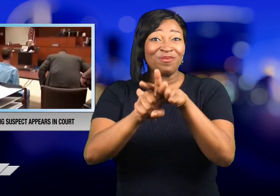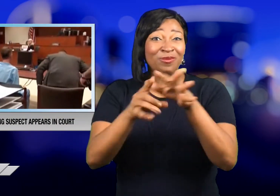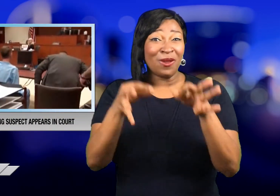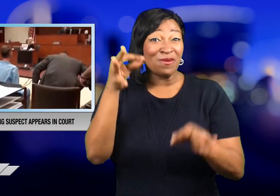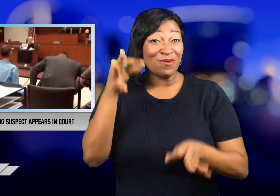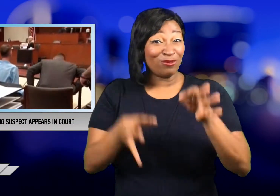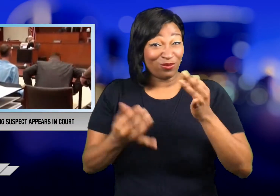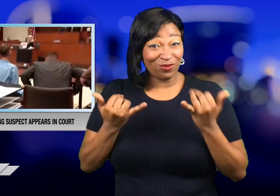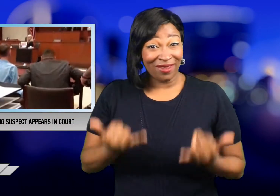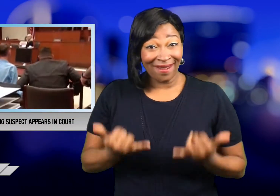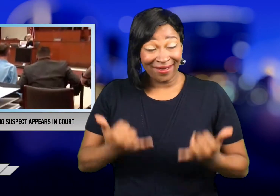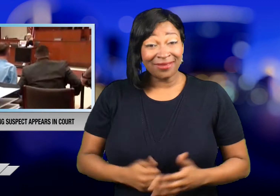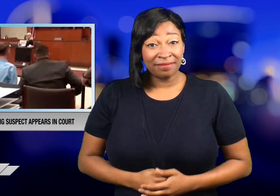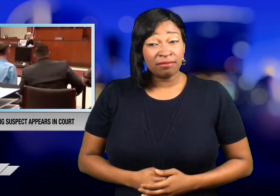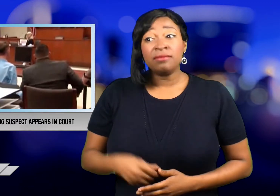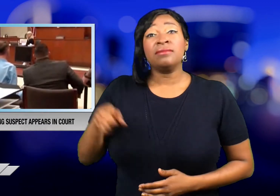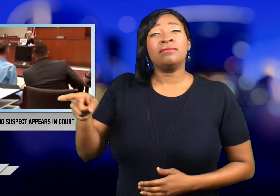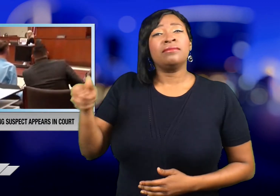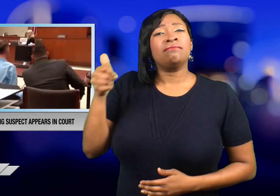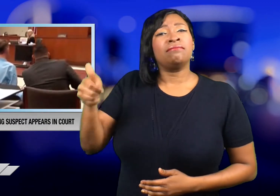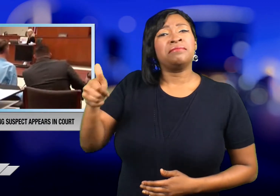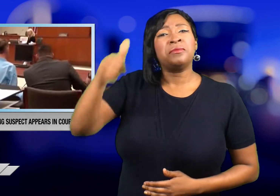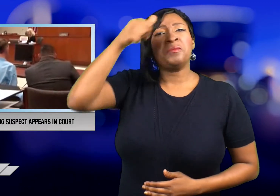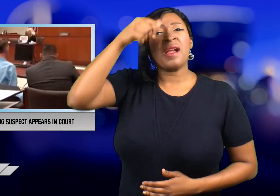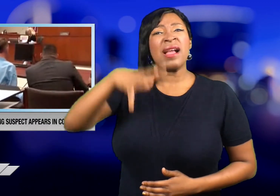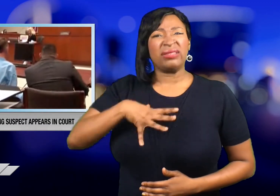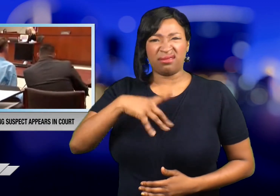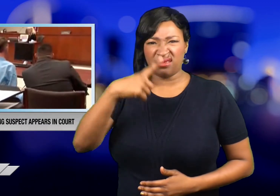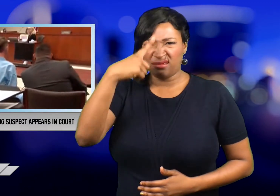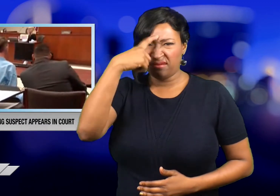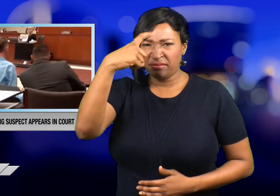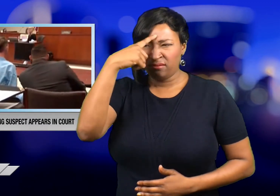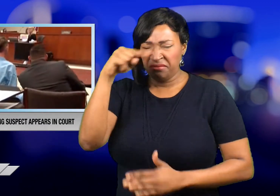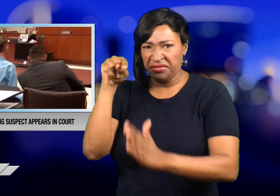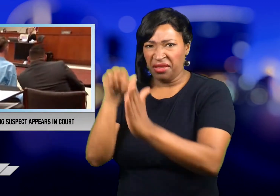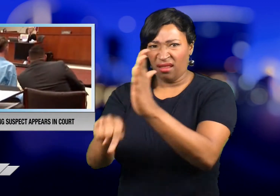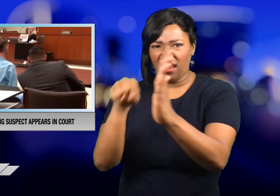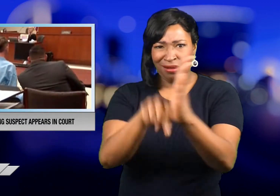today. He is the man suspected of killing three